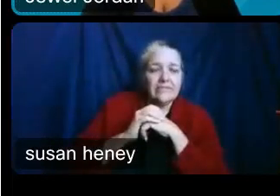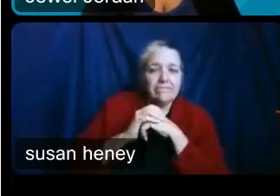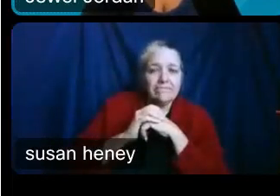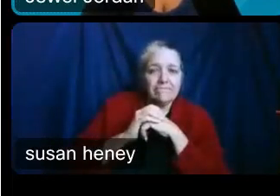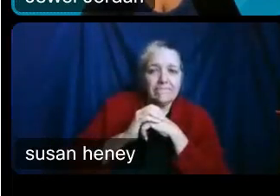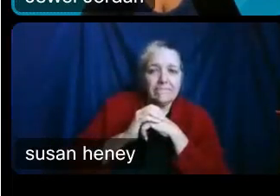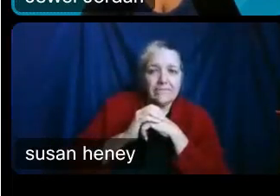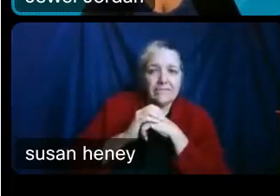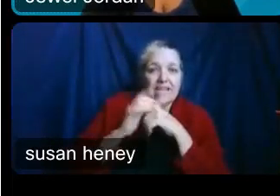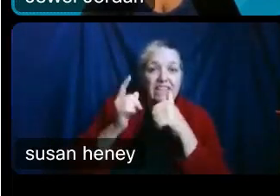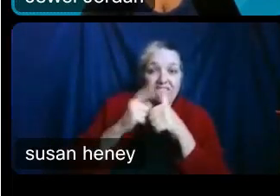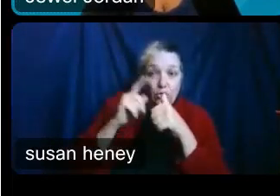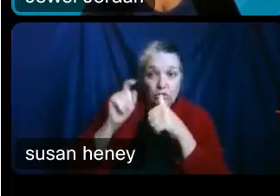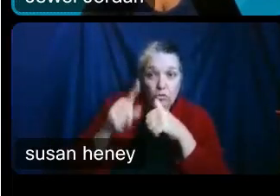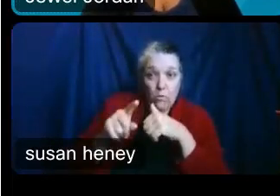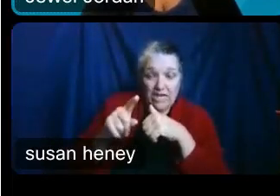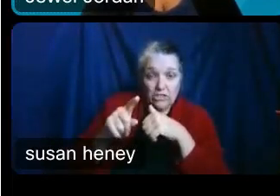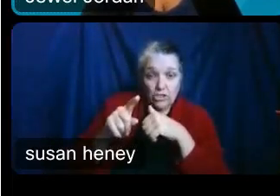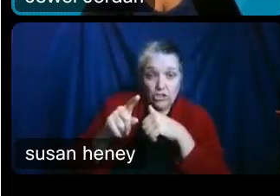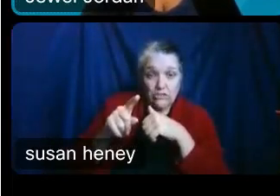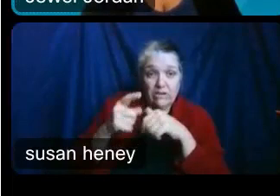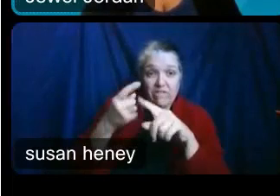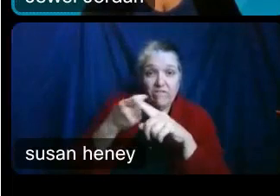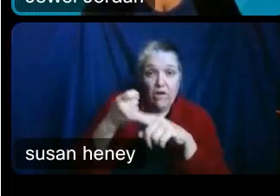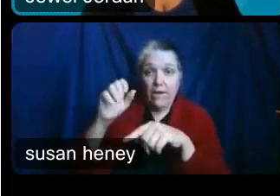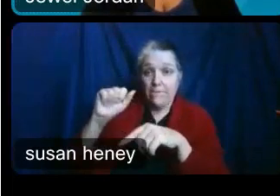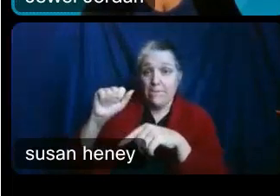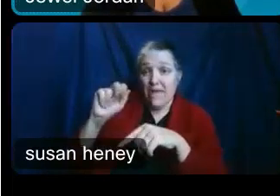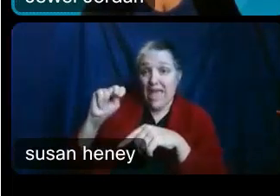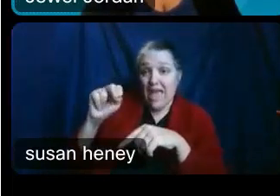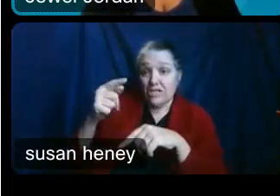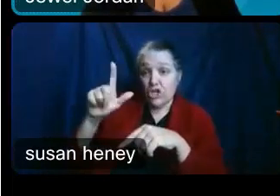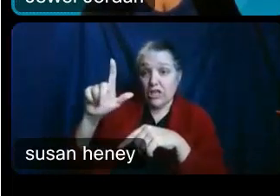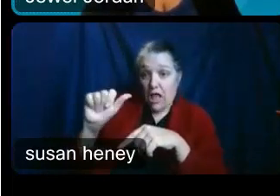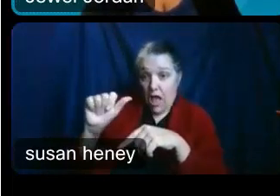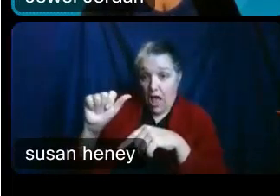is going to come from Angela. Angela, go ahead and wait for the prompt to unmute yourself